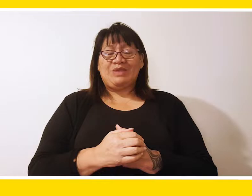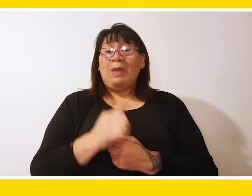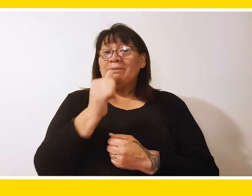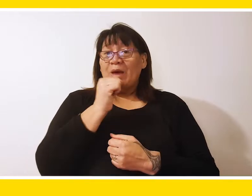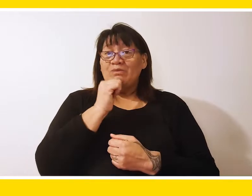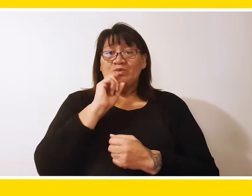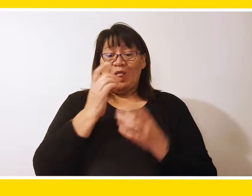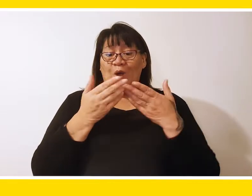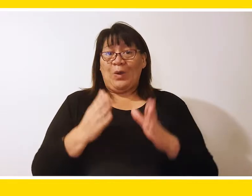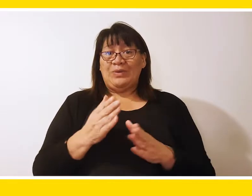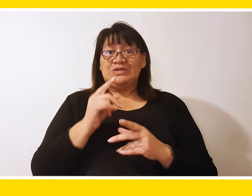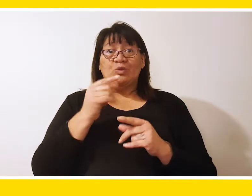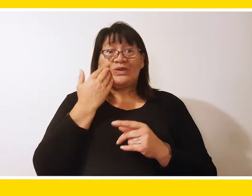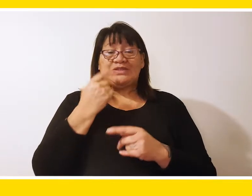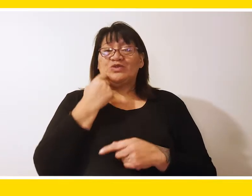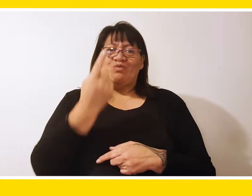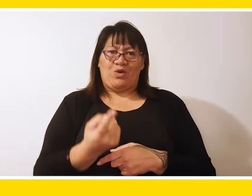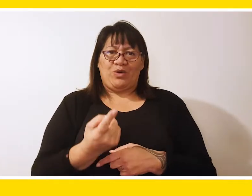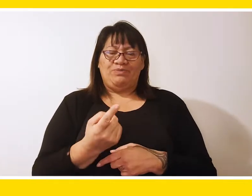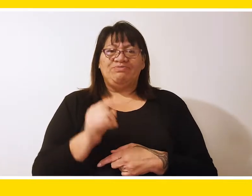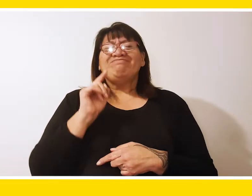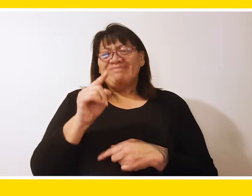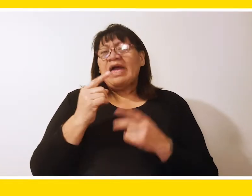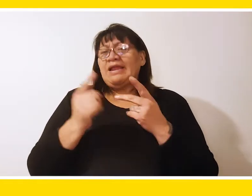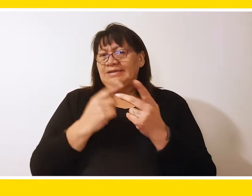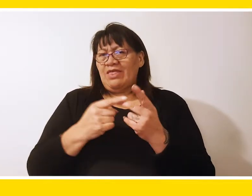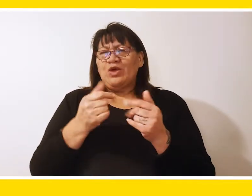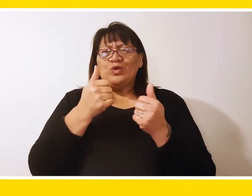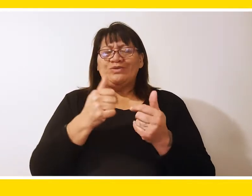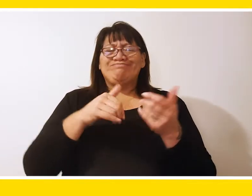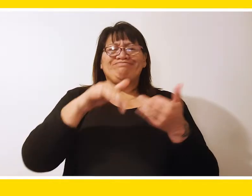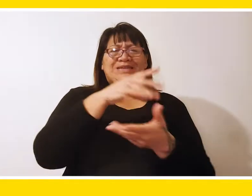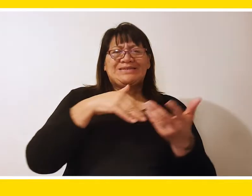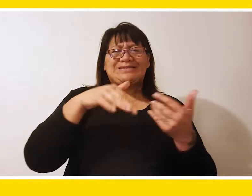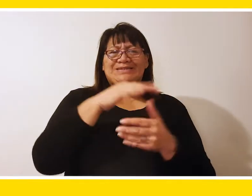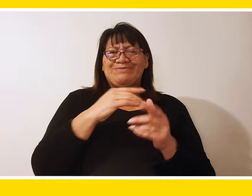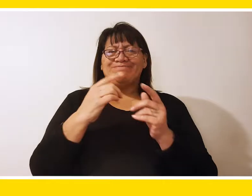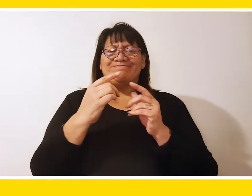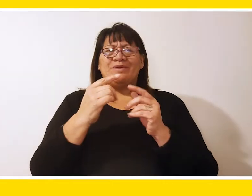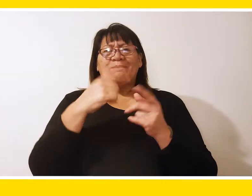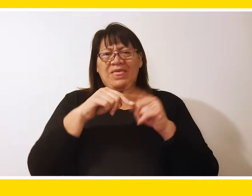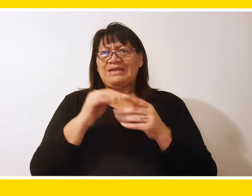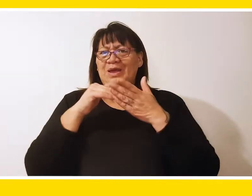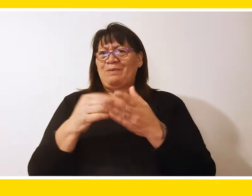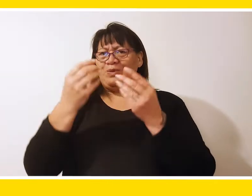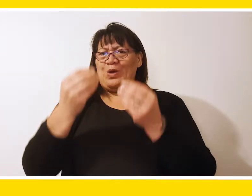Bars will also be reopening from tomorrow which will provide another boost to our social lives and to our economy.